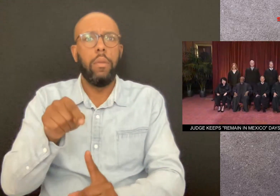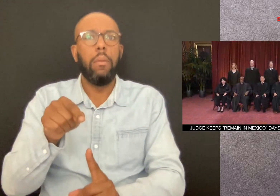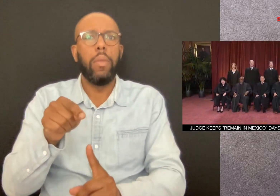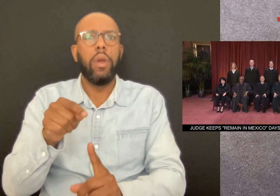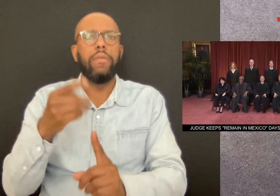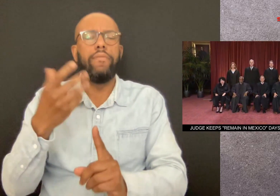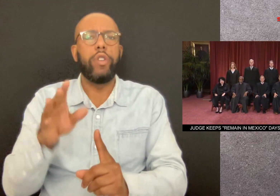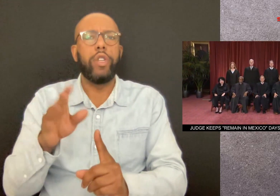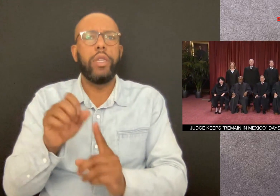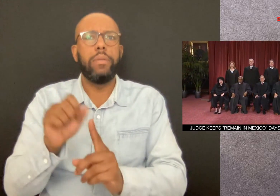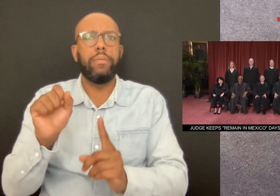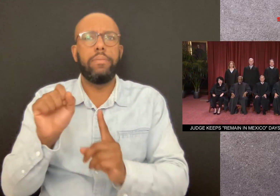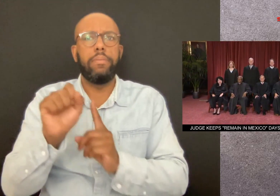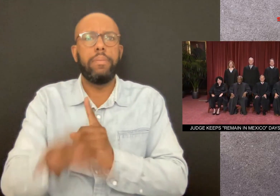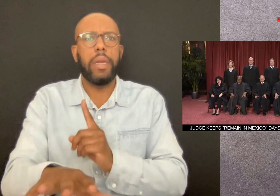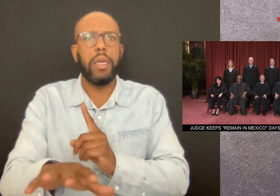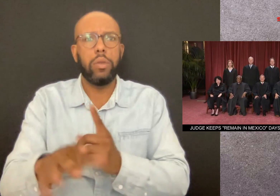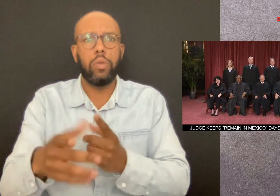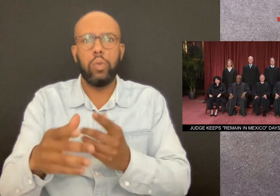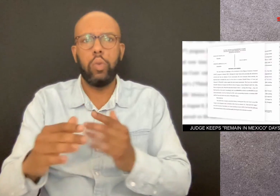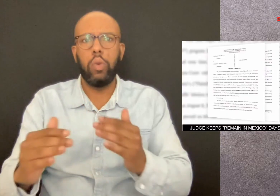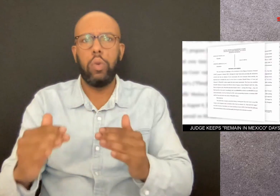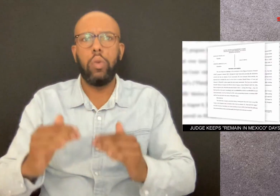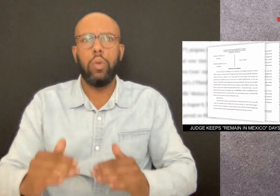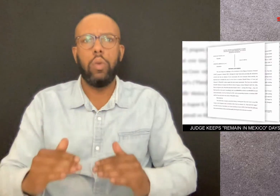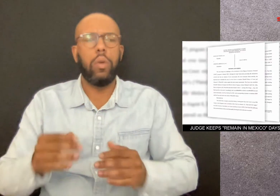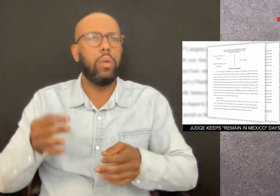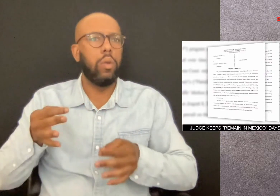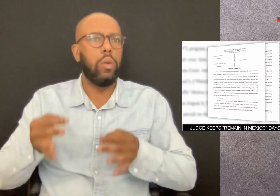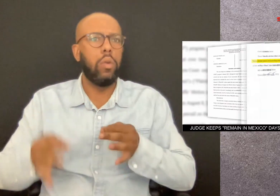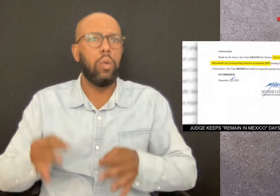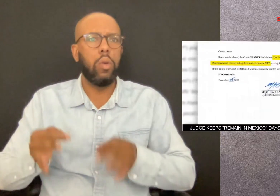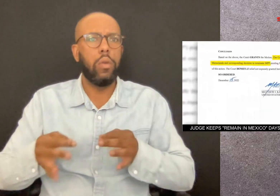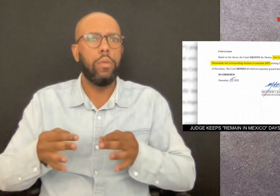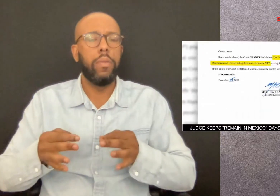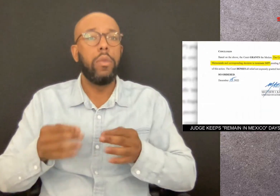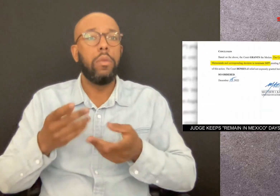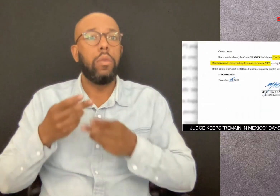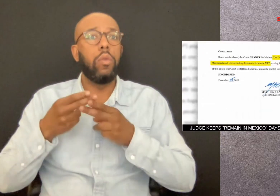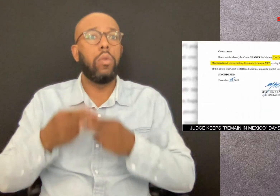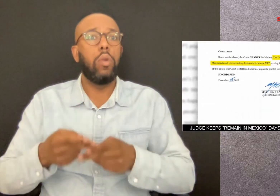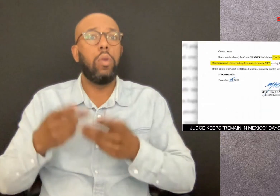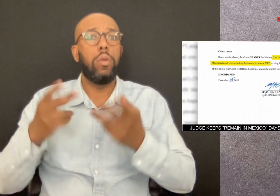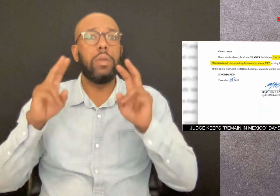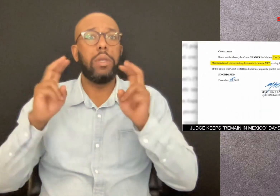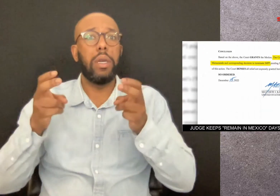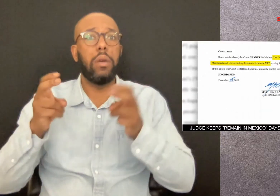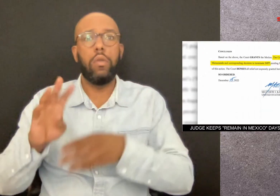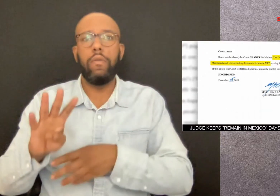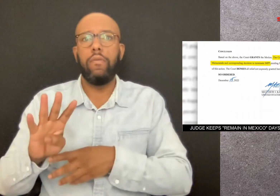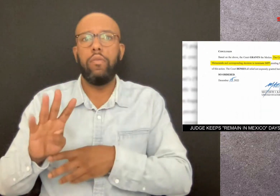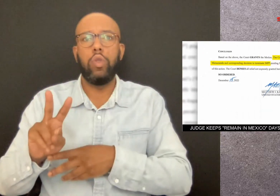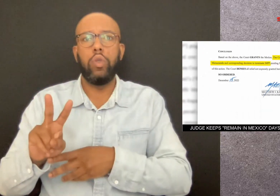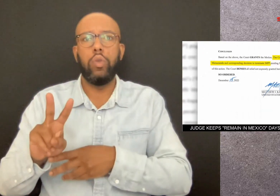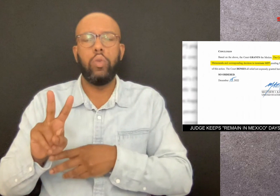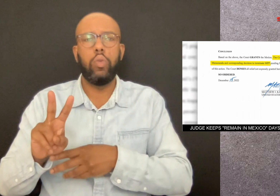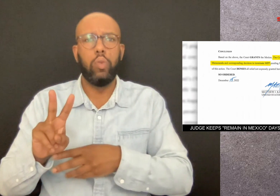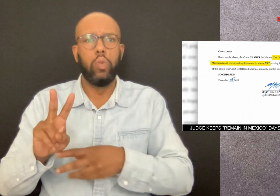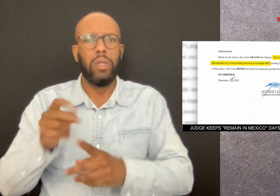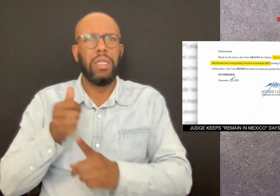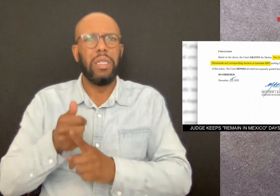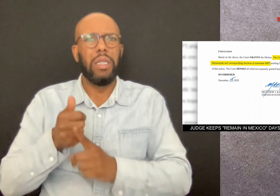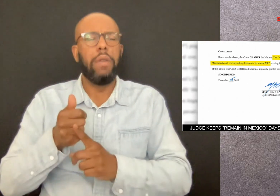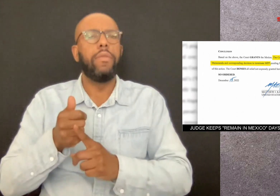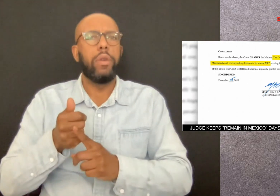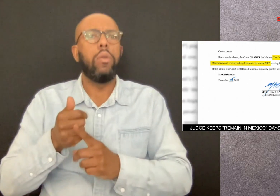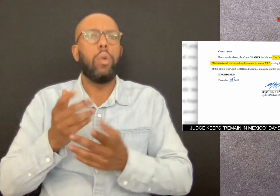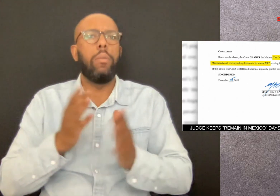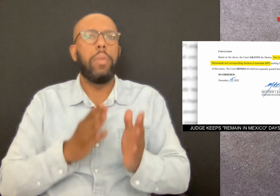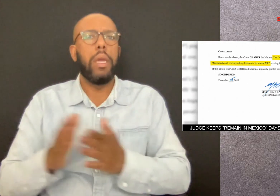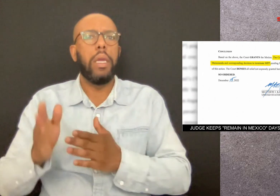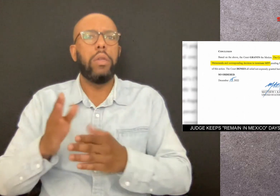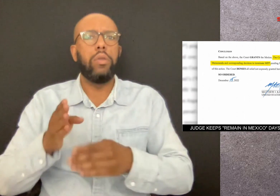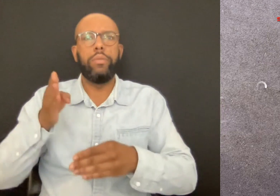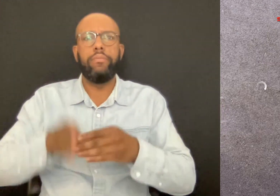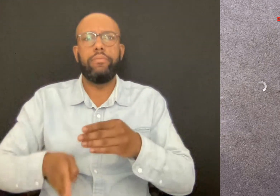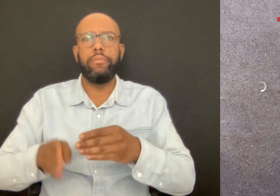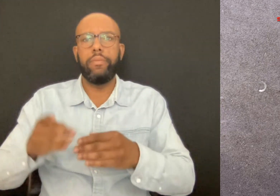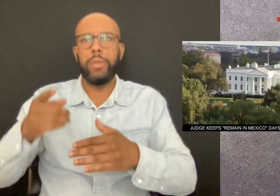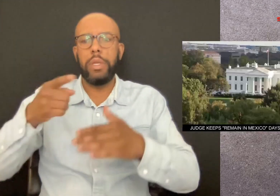but then sent the case back to the lower court also title 42 is scheduled to end next Wednesday